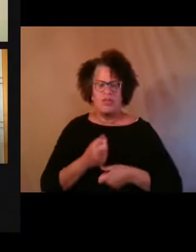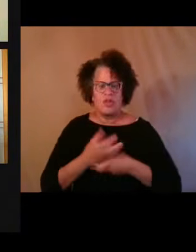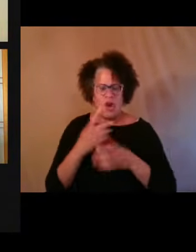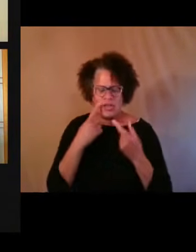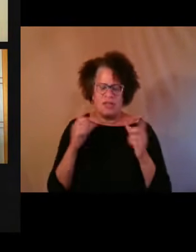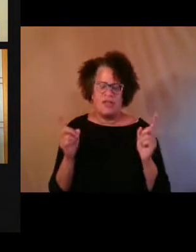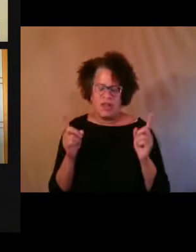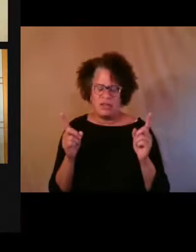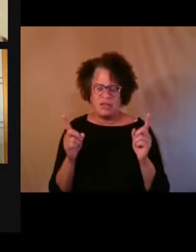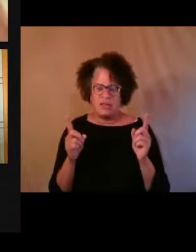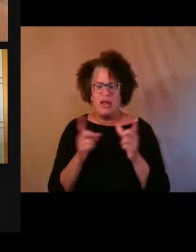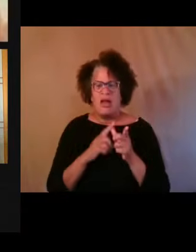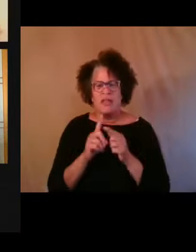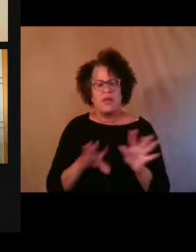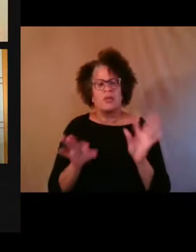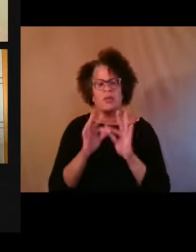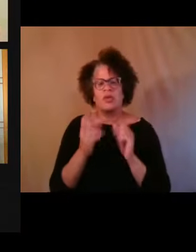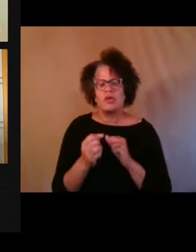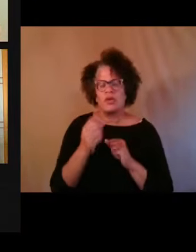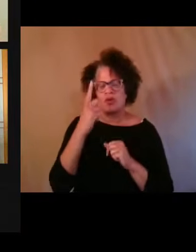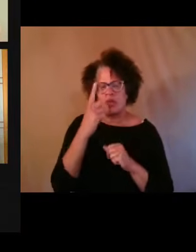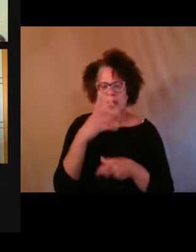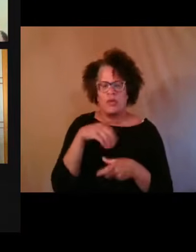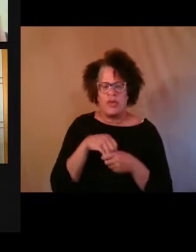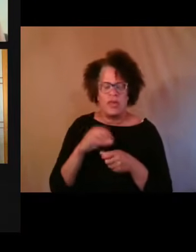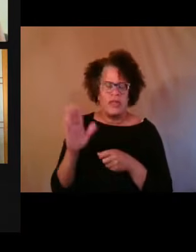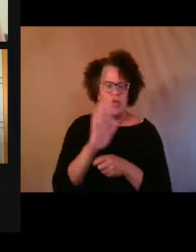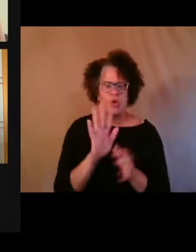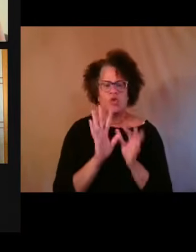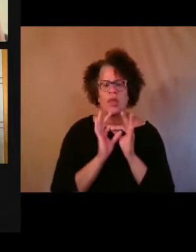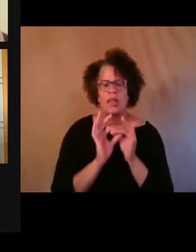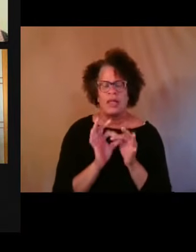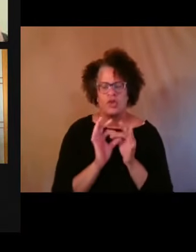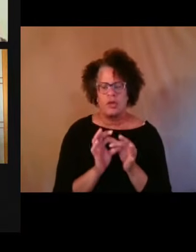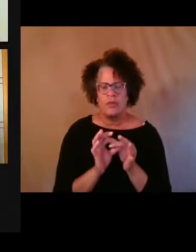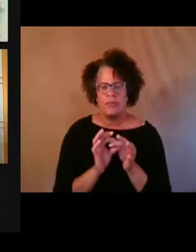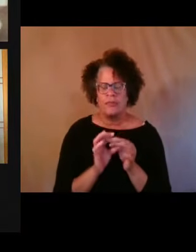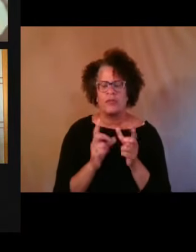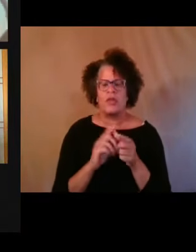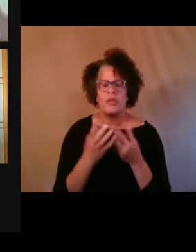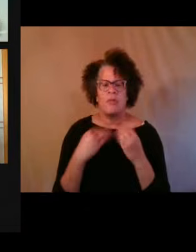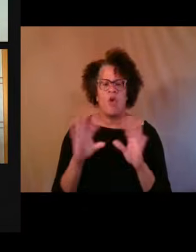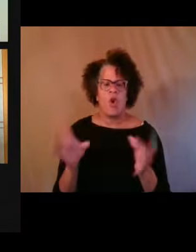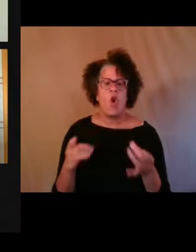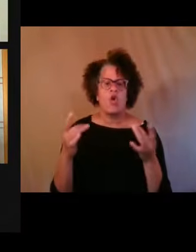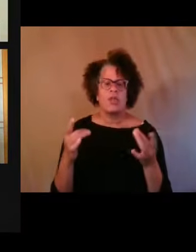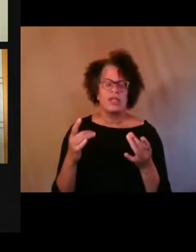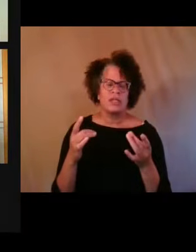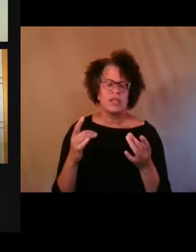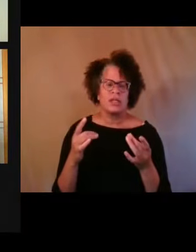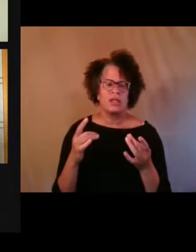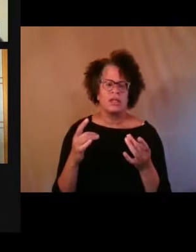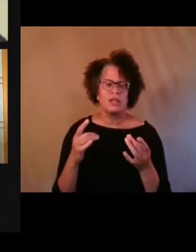and understand things within relationship will have holistic solutions that will attract people to take action